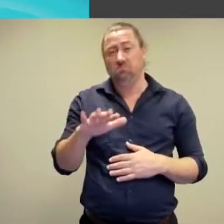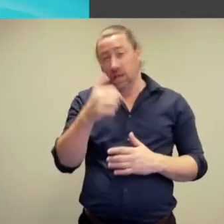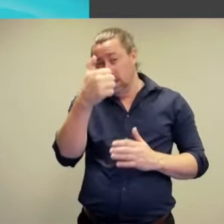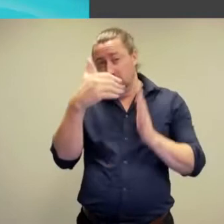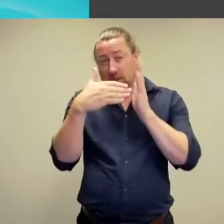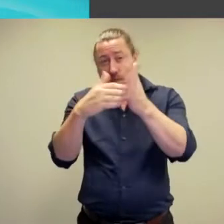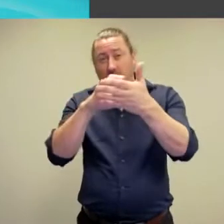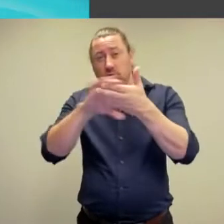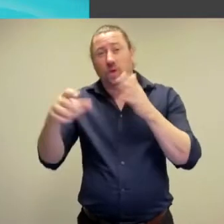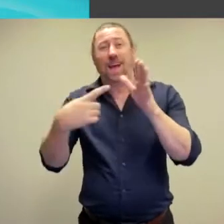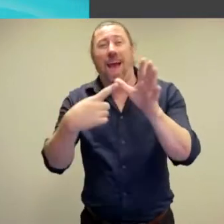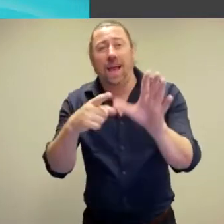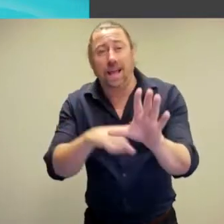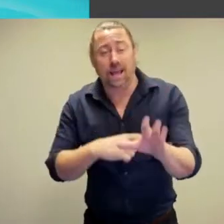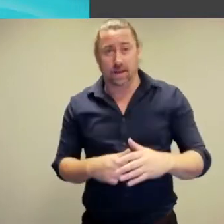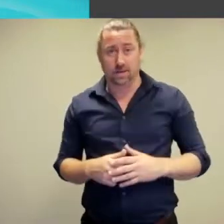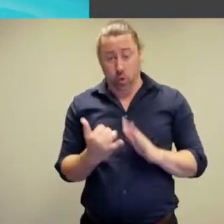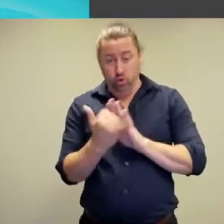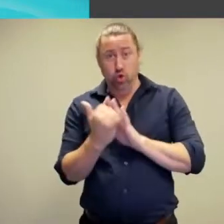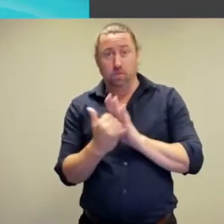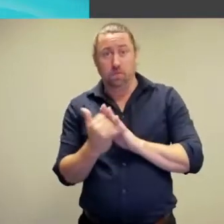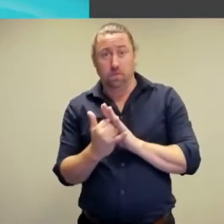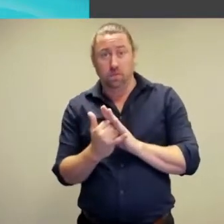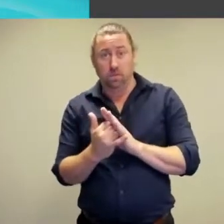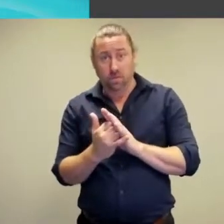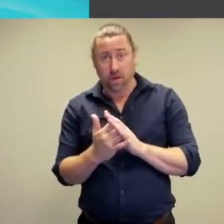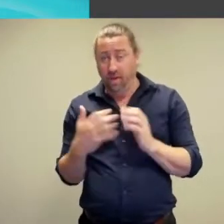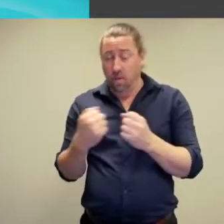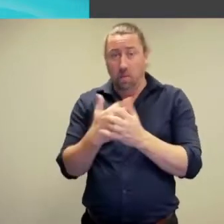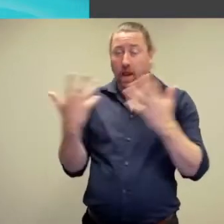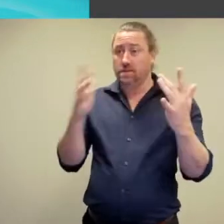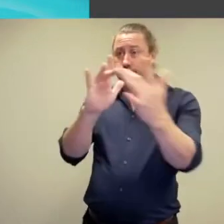dollars a year.